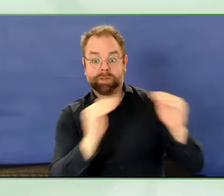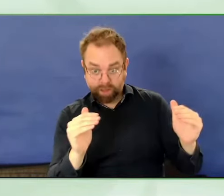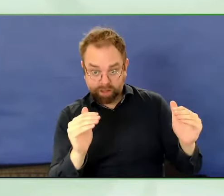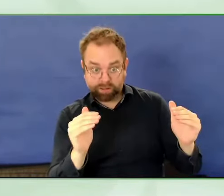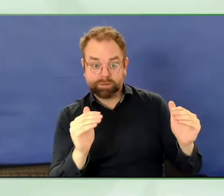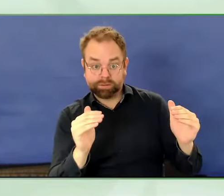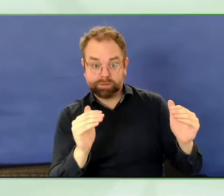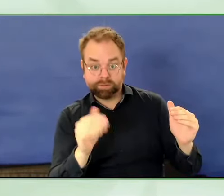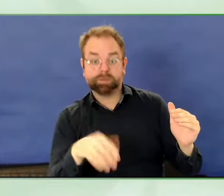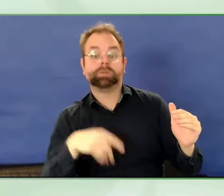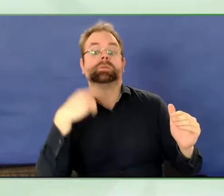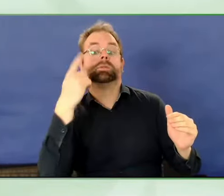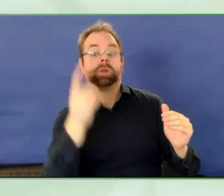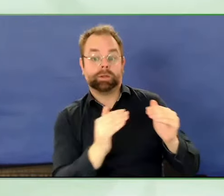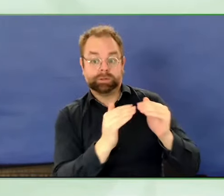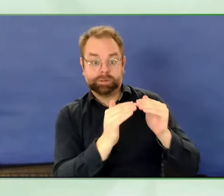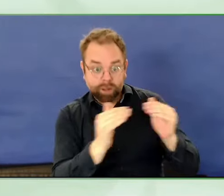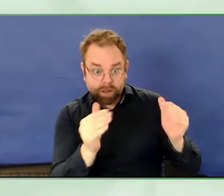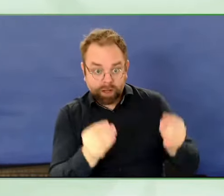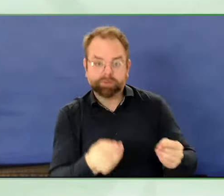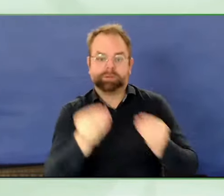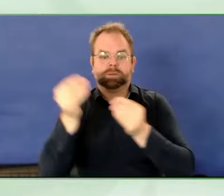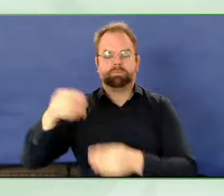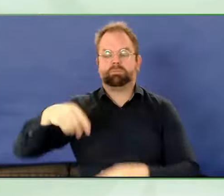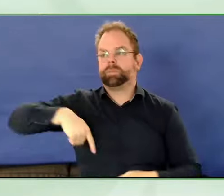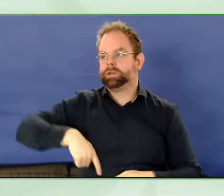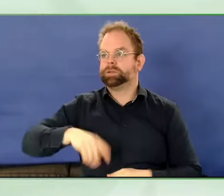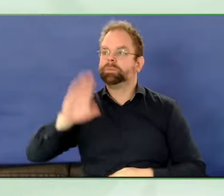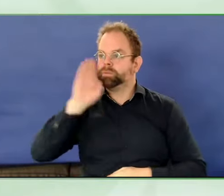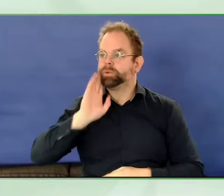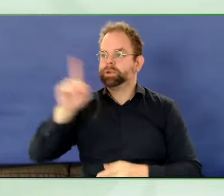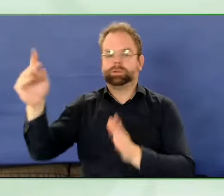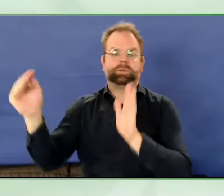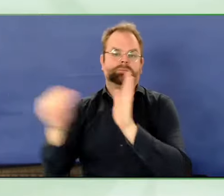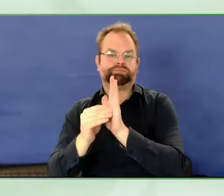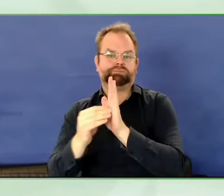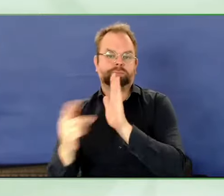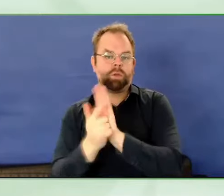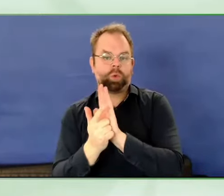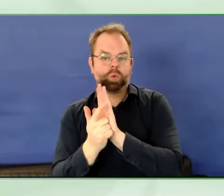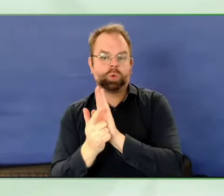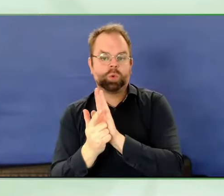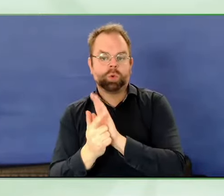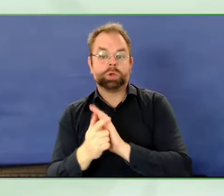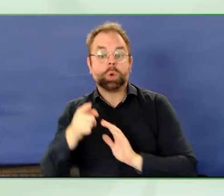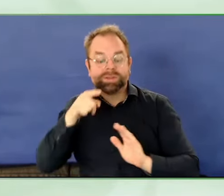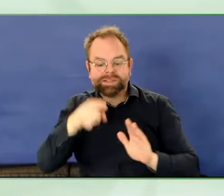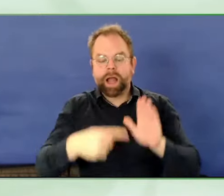on the principal of equity. What I mean by equity is that most standards that are developed in the world, most codes